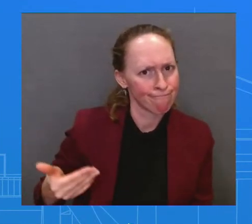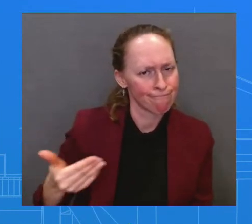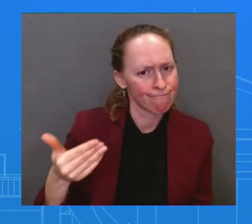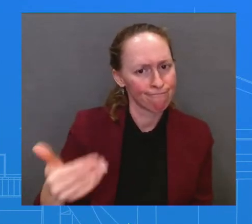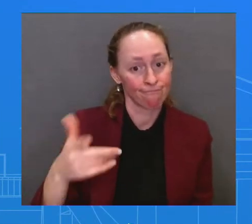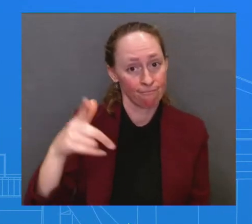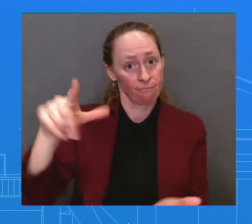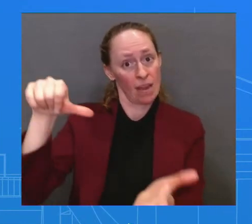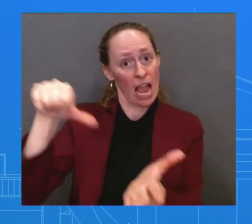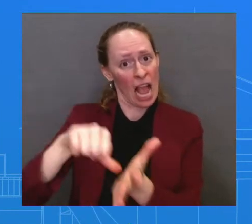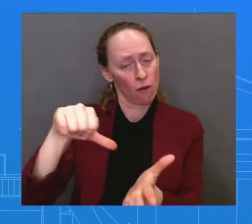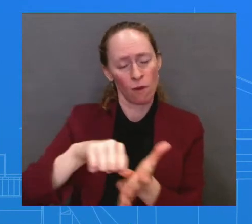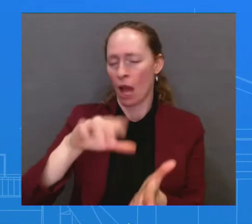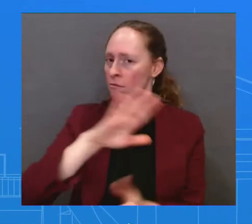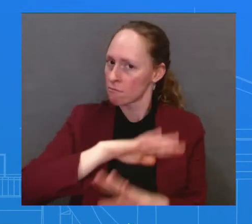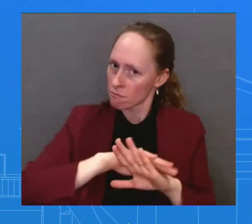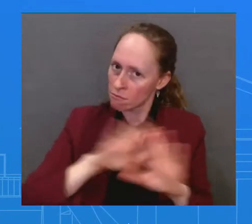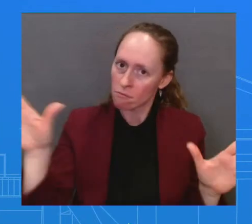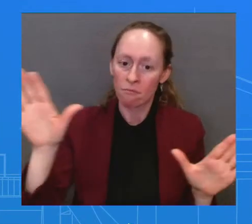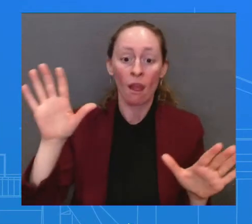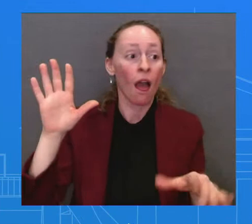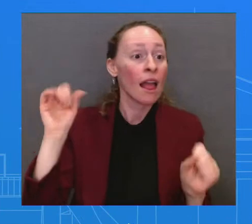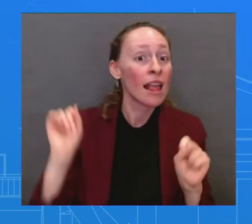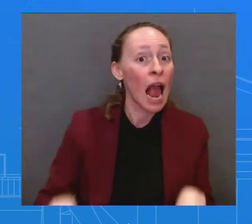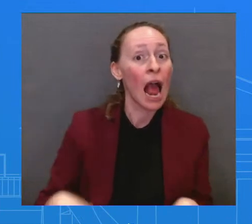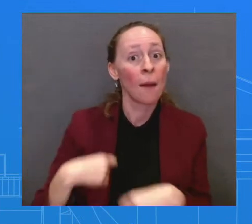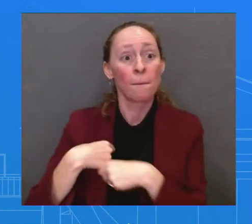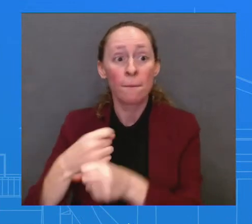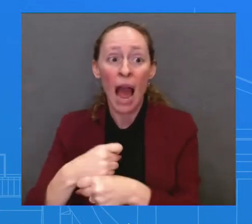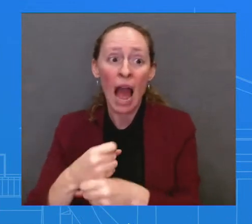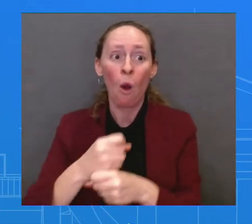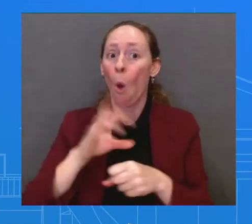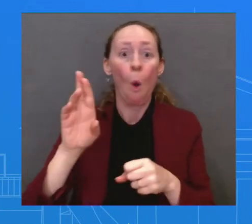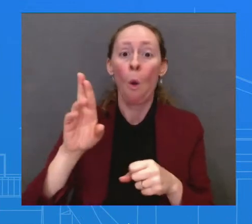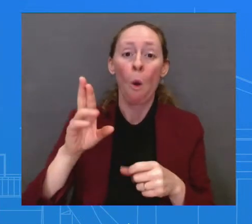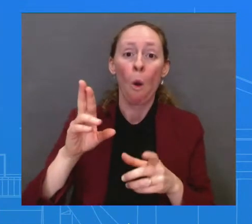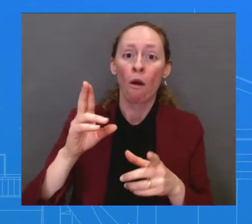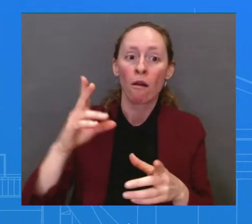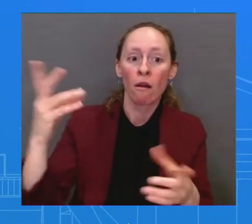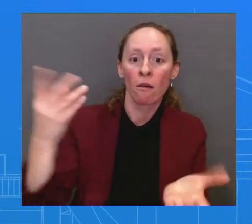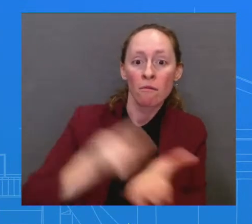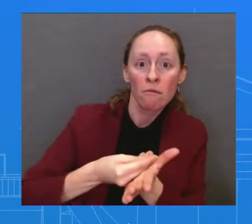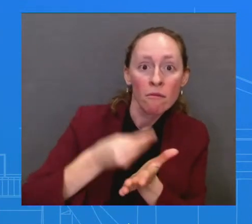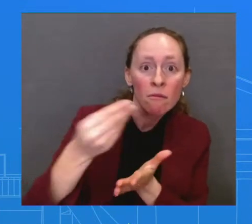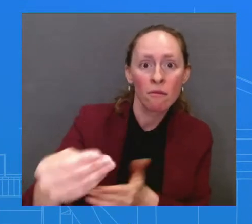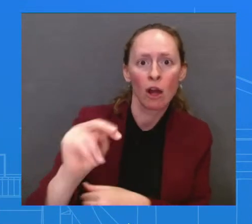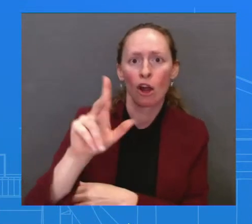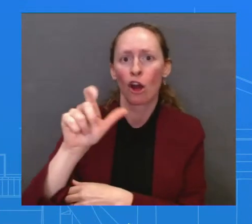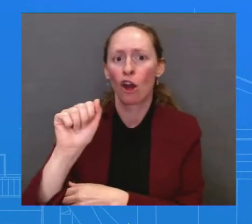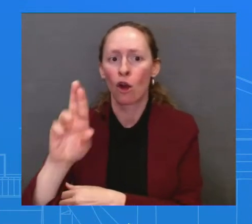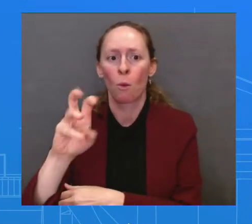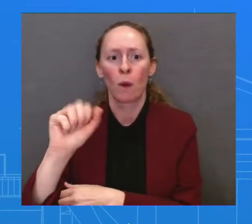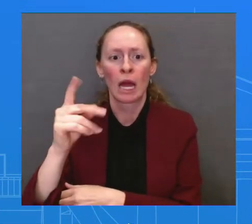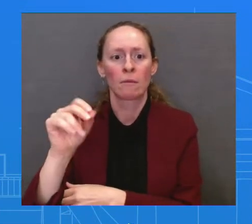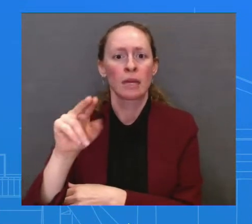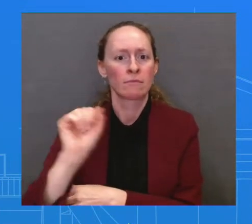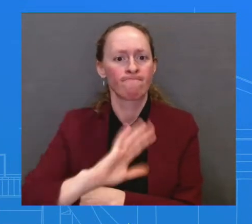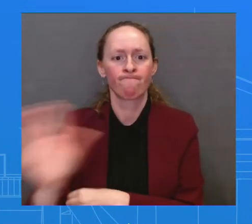And that's the stance that we take, and nothing about the comments made yesterday change or alter that. Yeah.